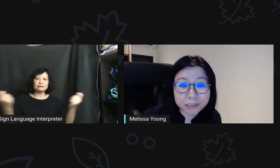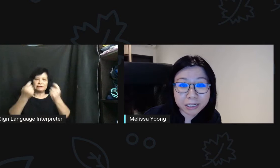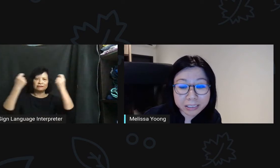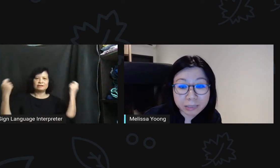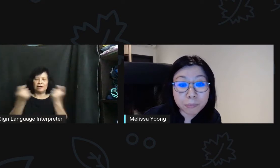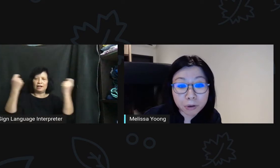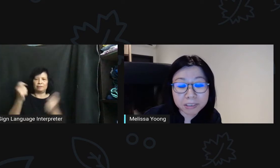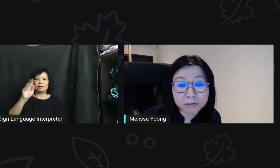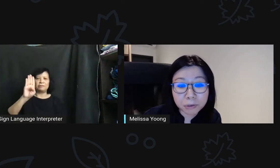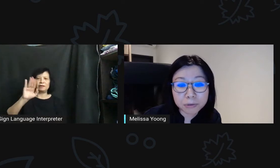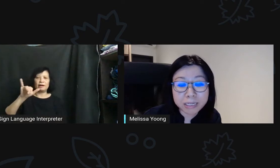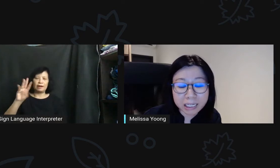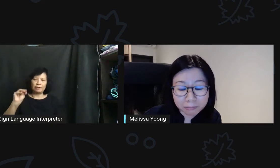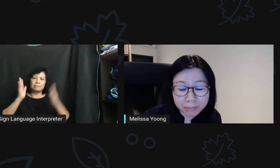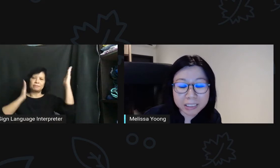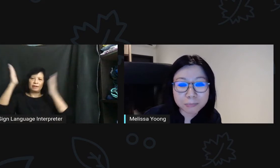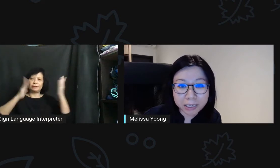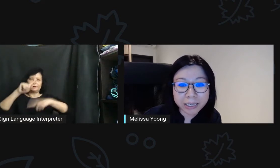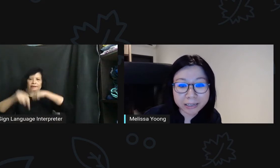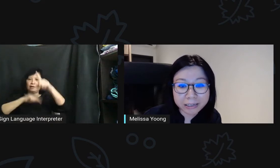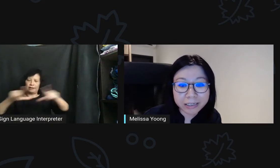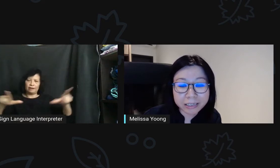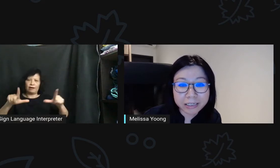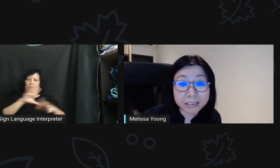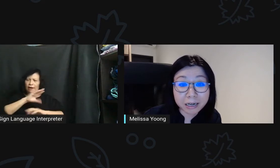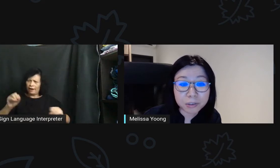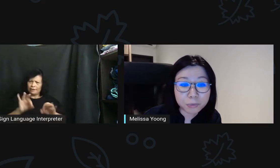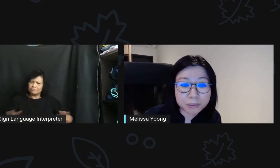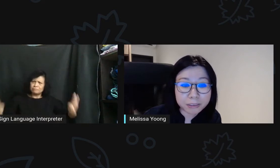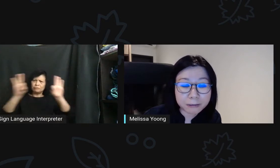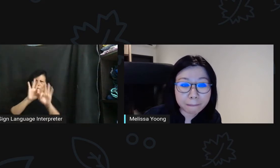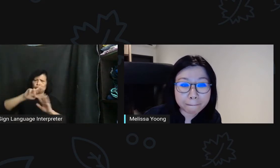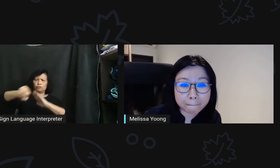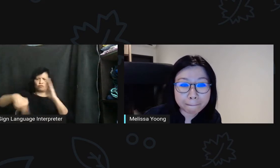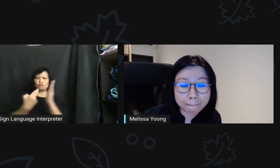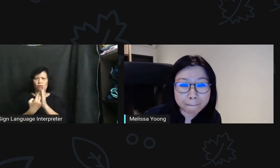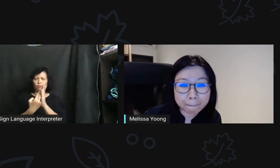and the important role it must play in the art world.